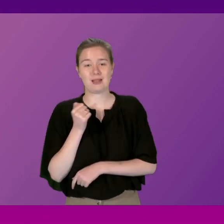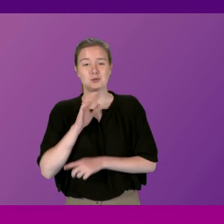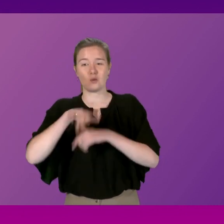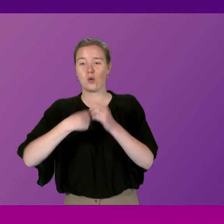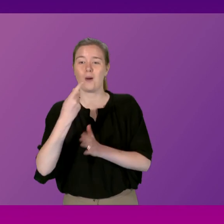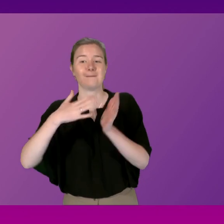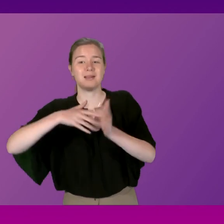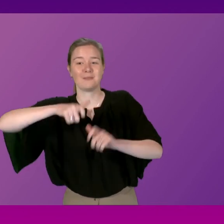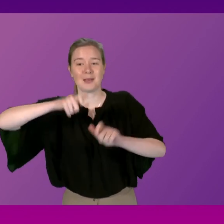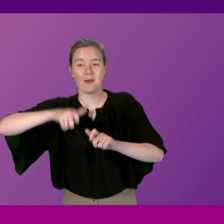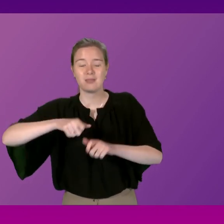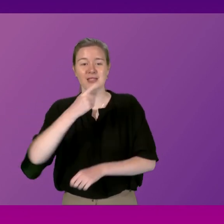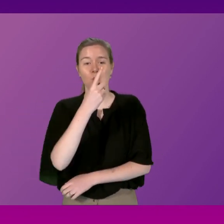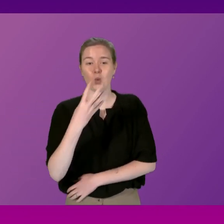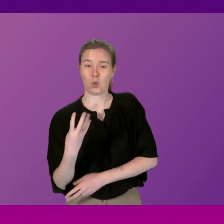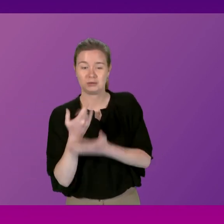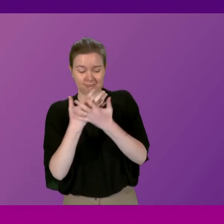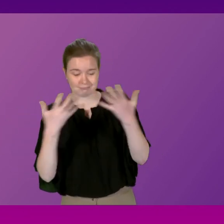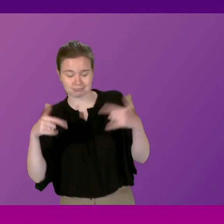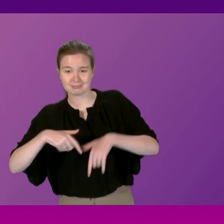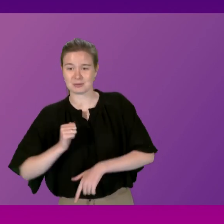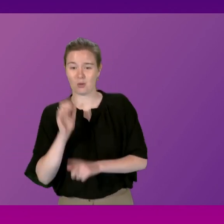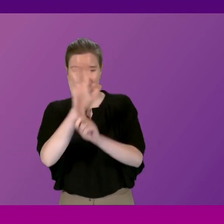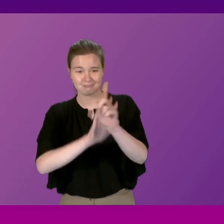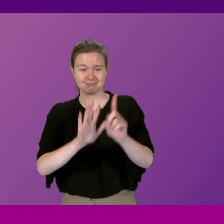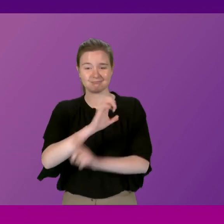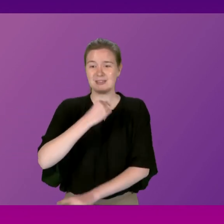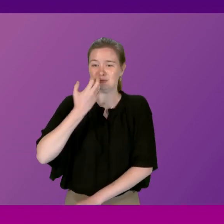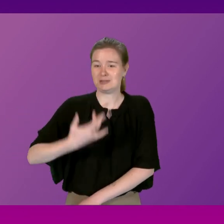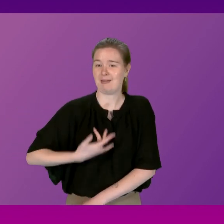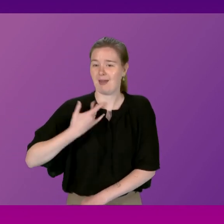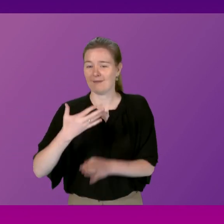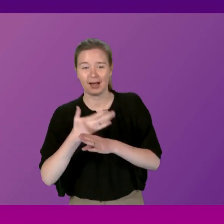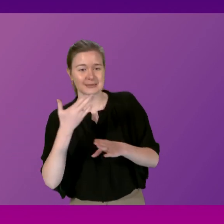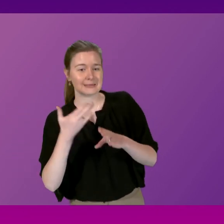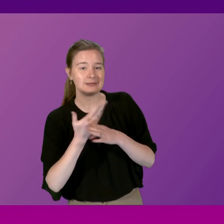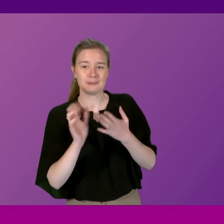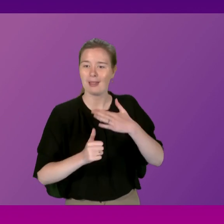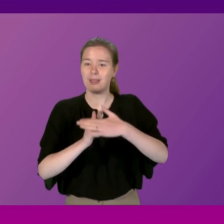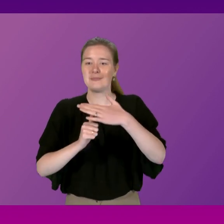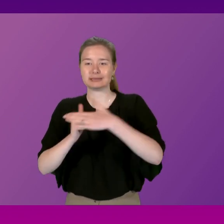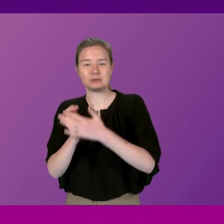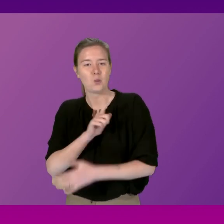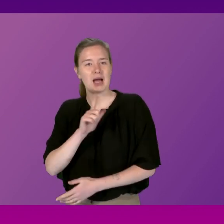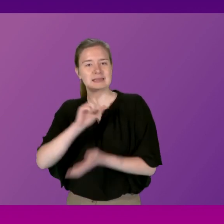That is a quarter of our population whose day-to-day activities are limited by disability